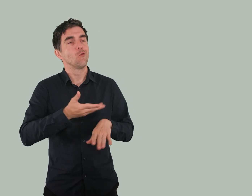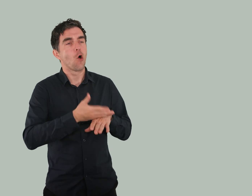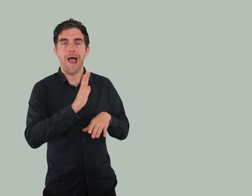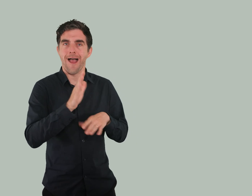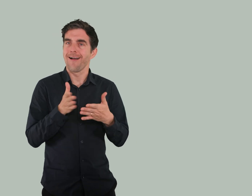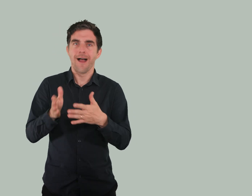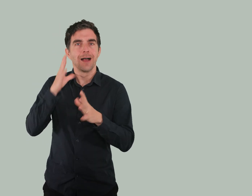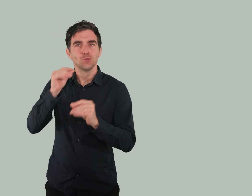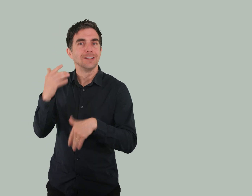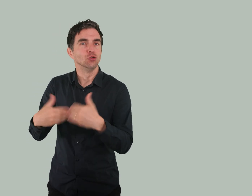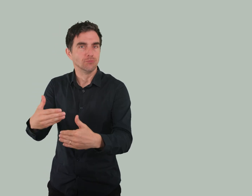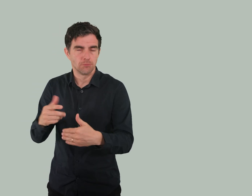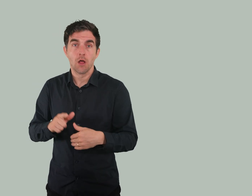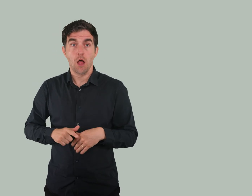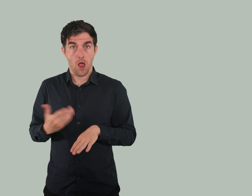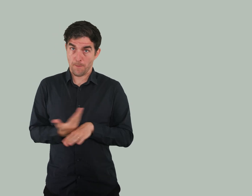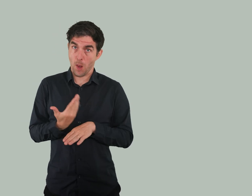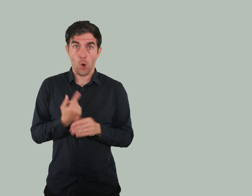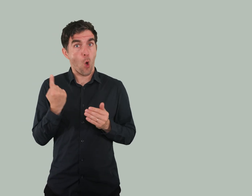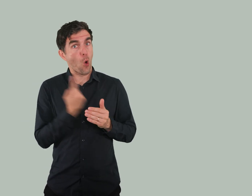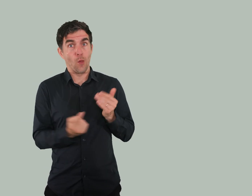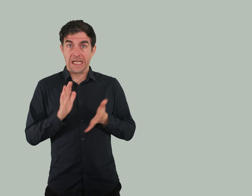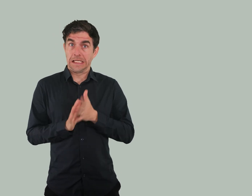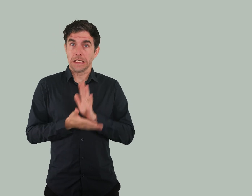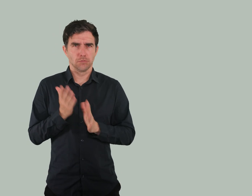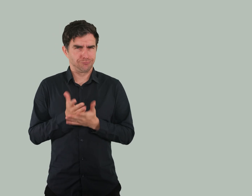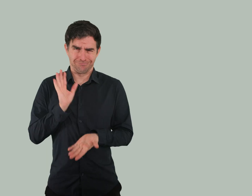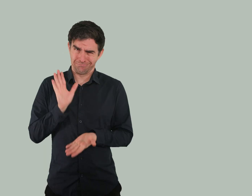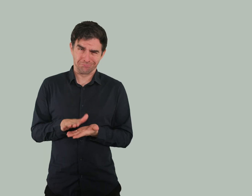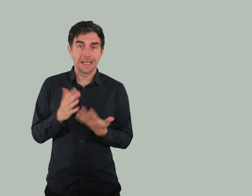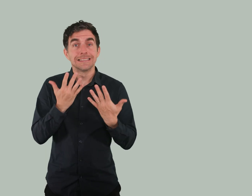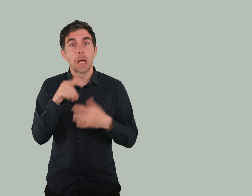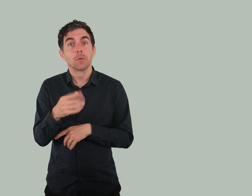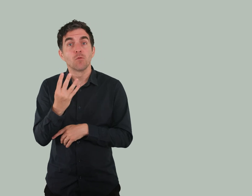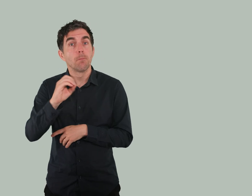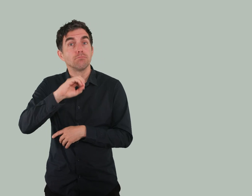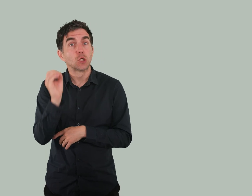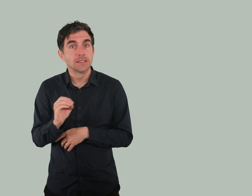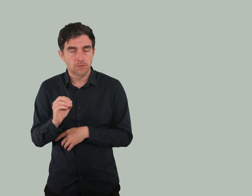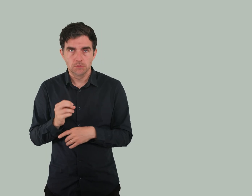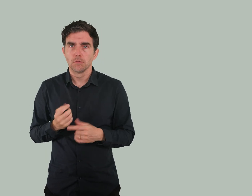has been away from work and towards education. Employment only is down by 10.4 percentage points.